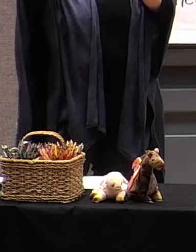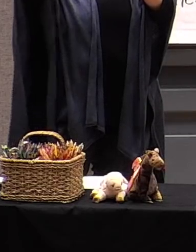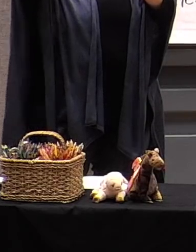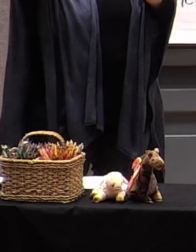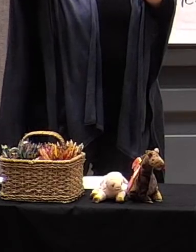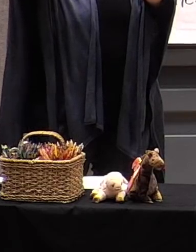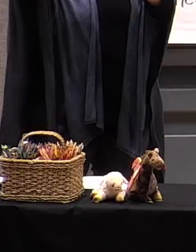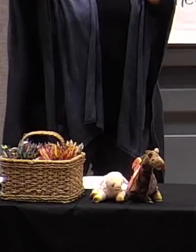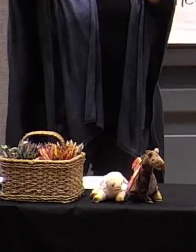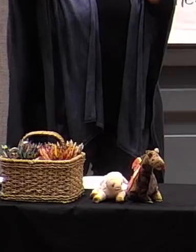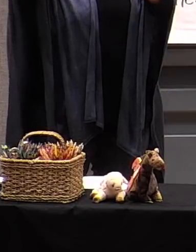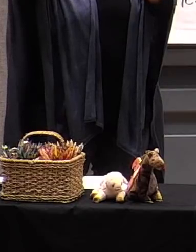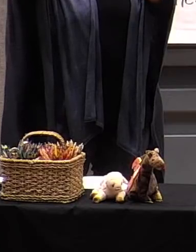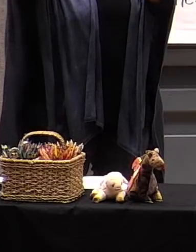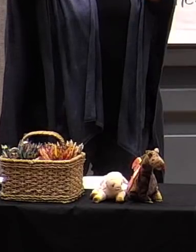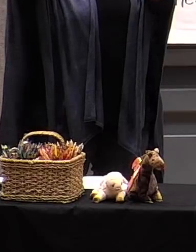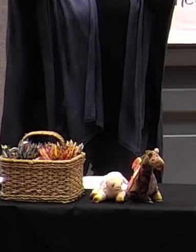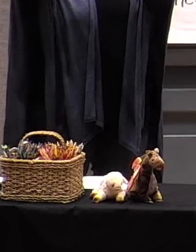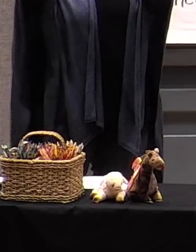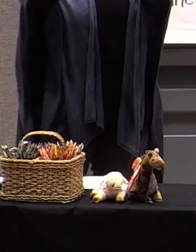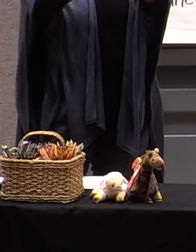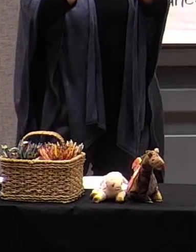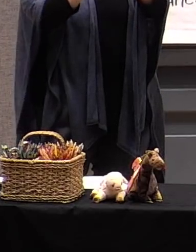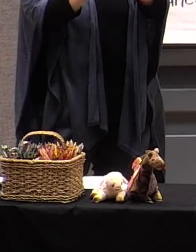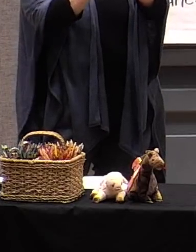hold it here, and breathe out.